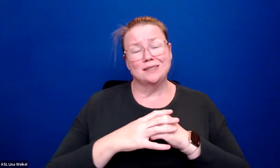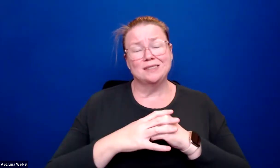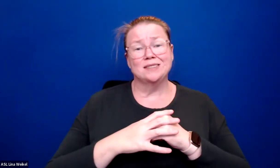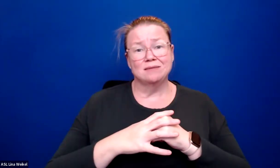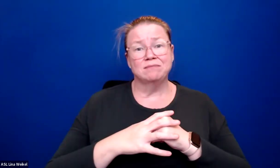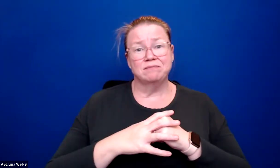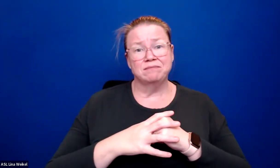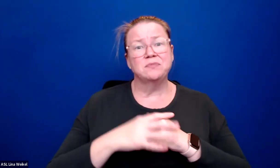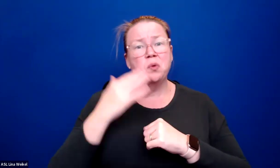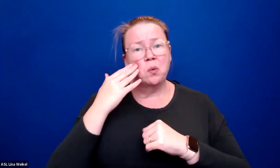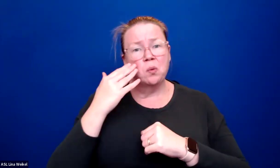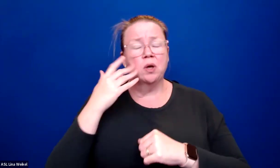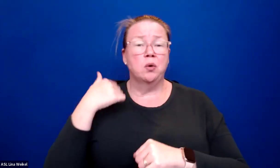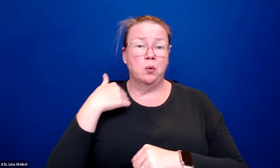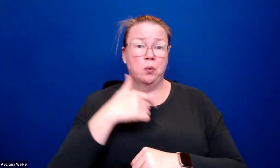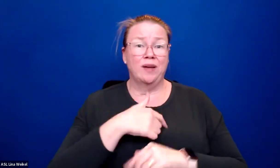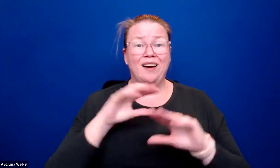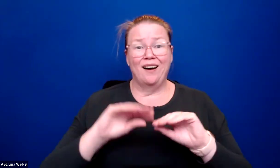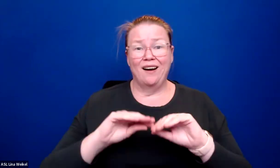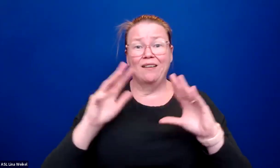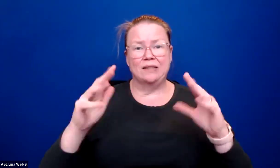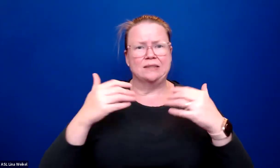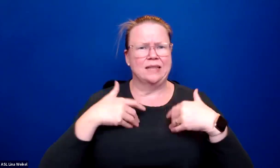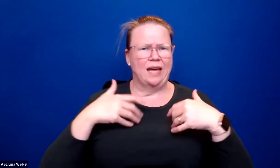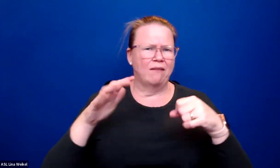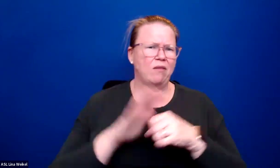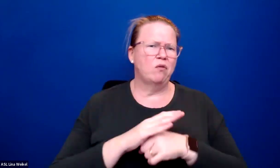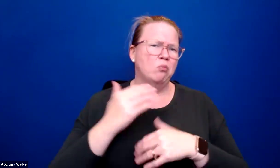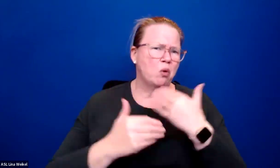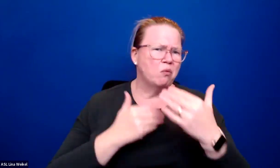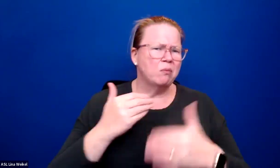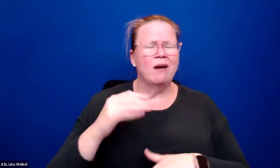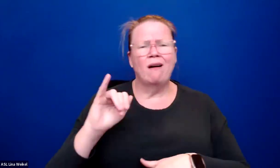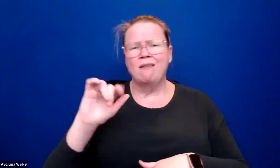Elissa w/ APRIL: You know, we Elissa w/ APRIL: obviously we have an entire movement. And Il, and